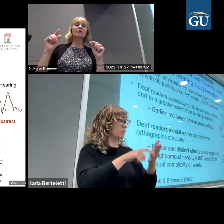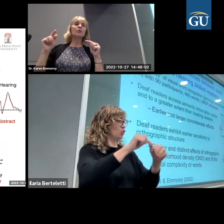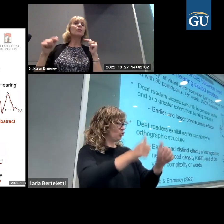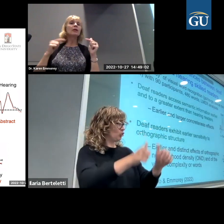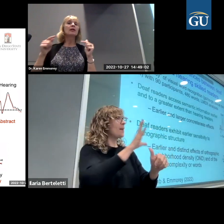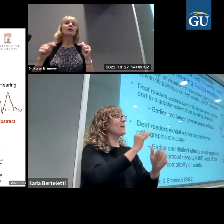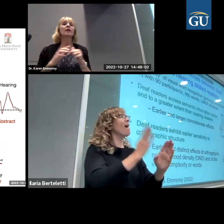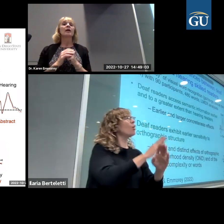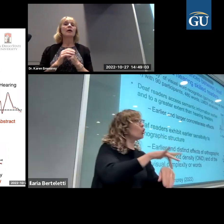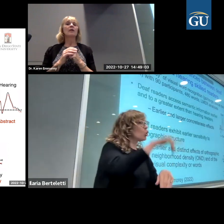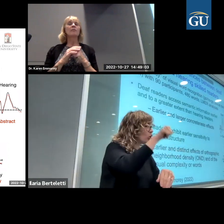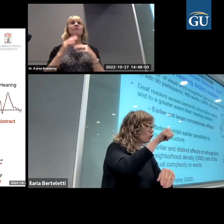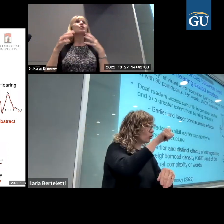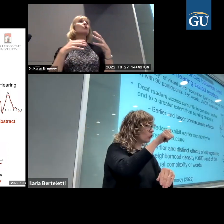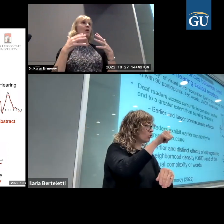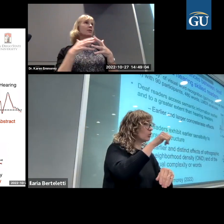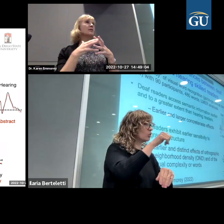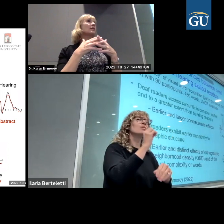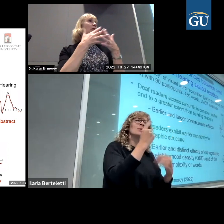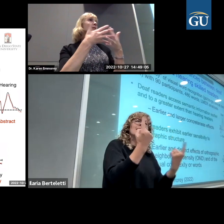Okay, So my bottom line